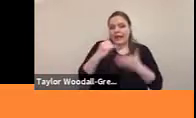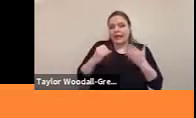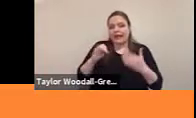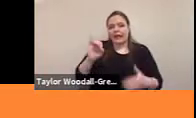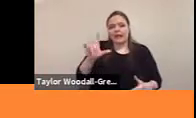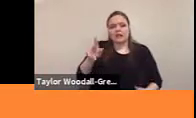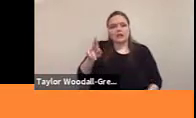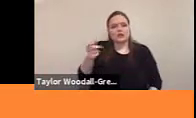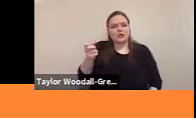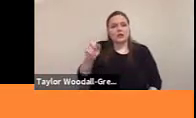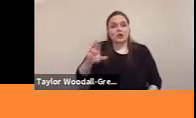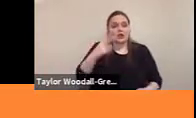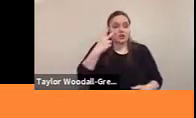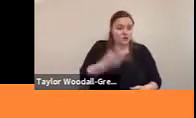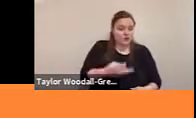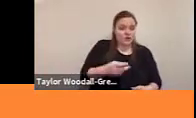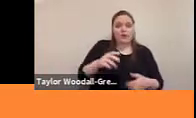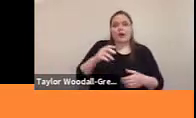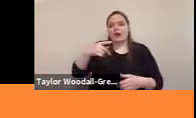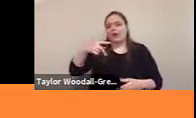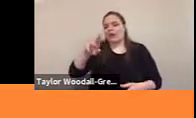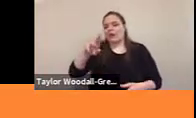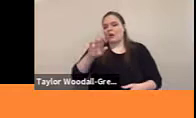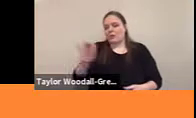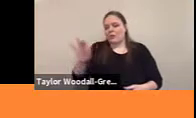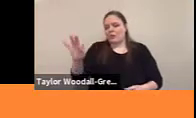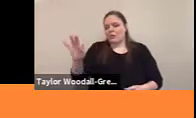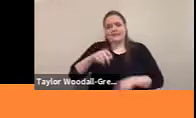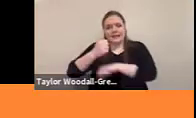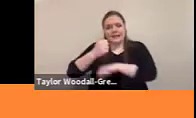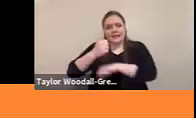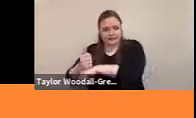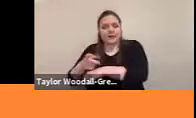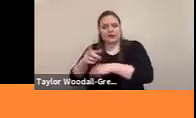you'll have two options to show different types of colorblindness.